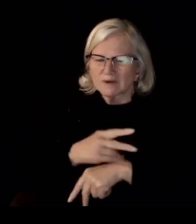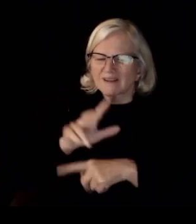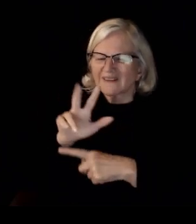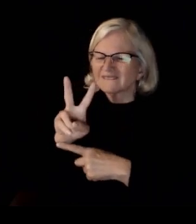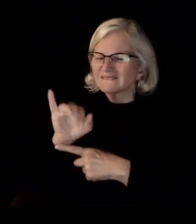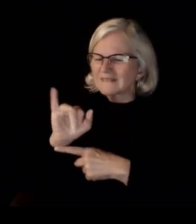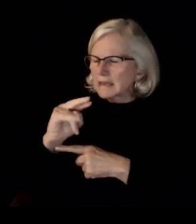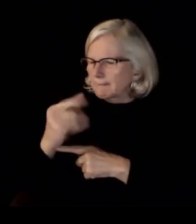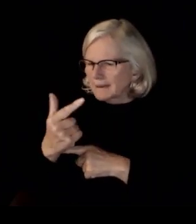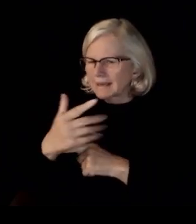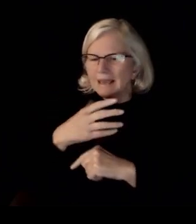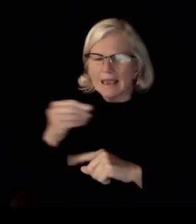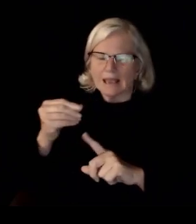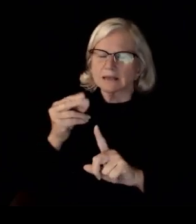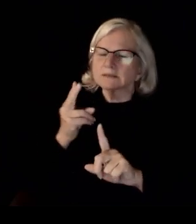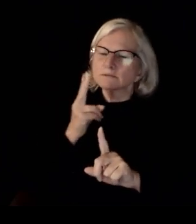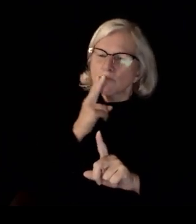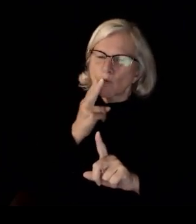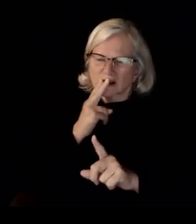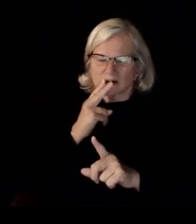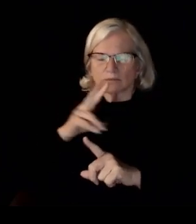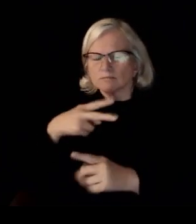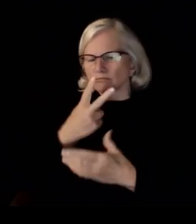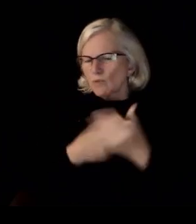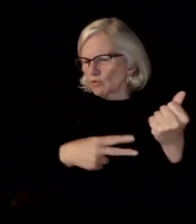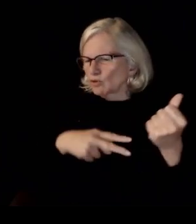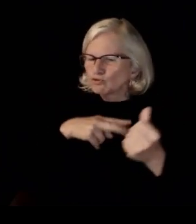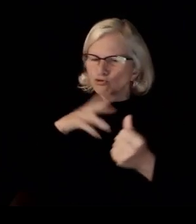where you could have more severe complications from COVID.